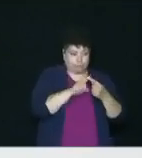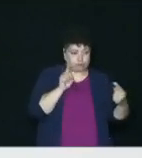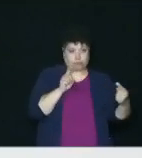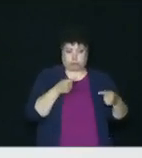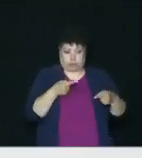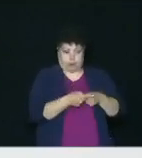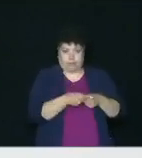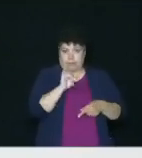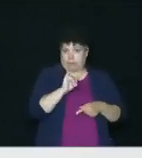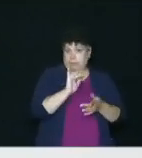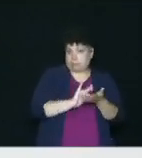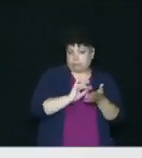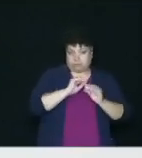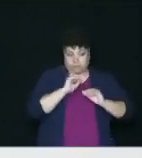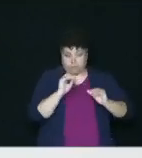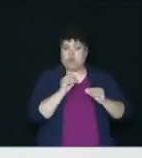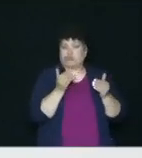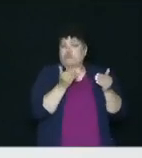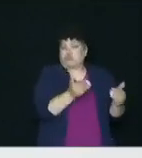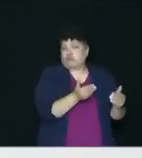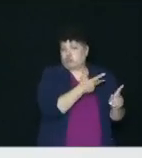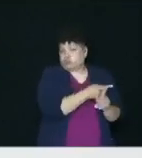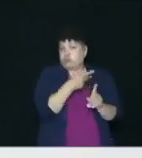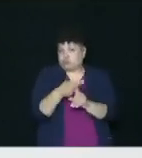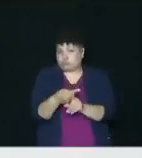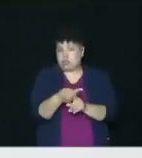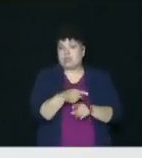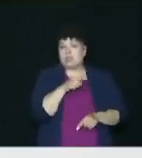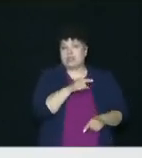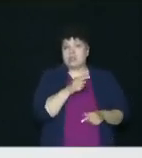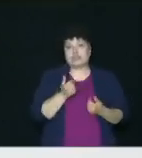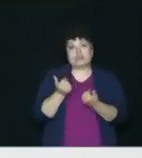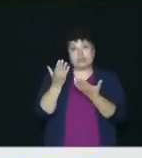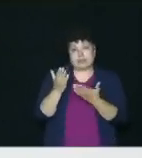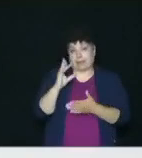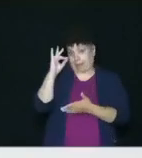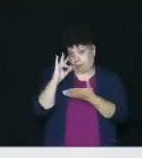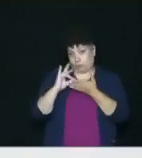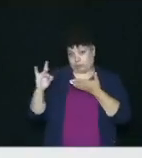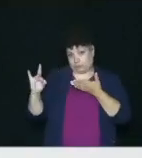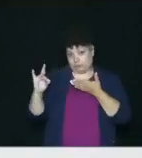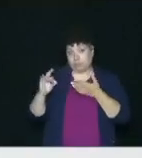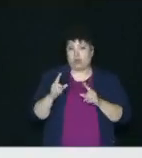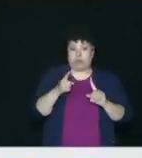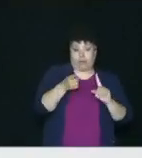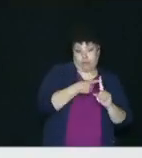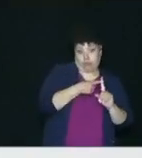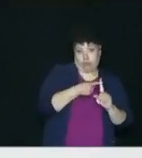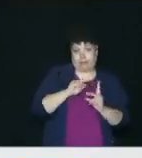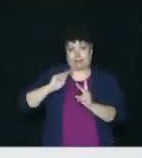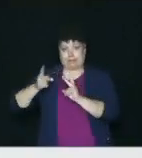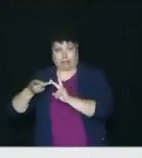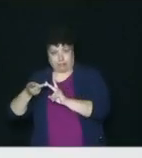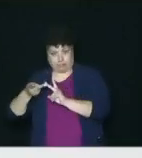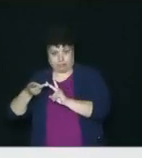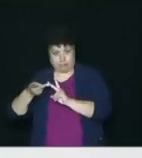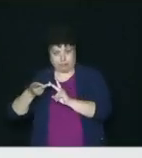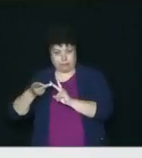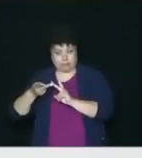OFFERED TO CHILDREN AGES SIX MONTHS, FIVE YEARS WHO DO NOT HAVE THIS FOR THE VACCINE.